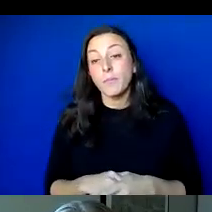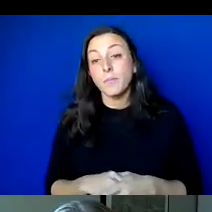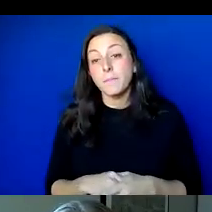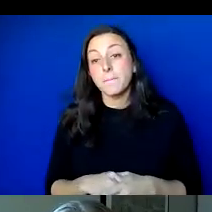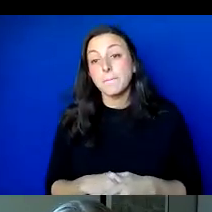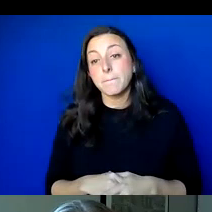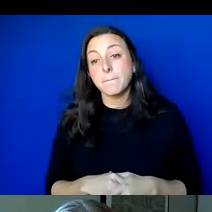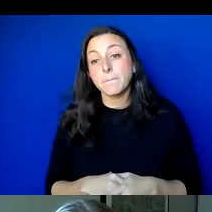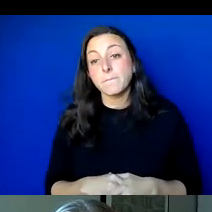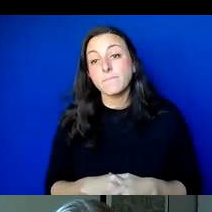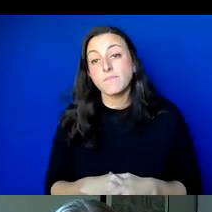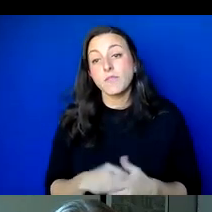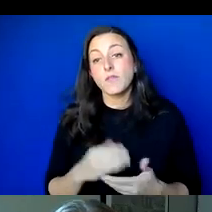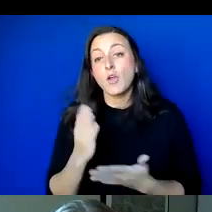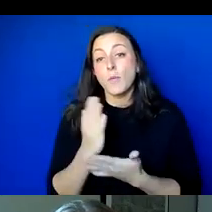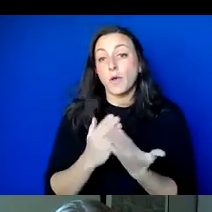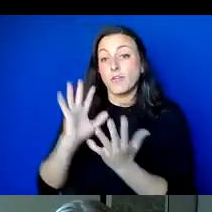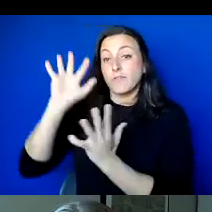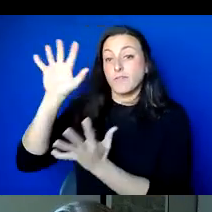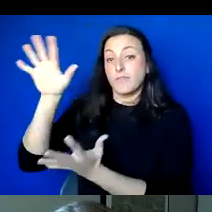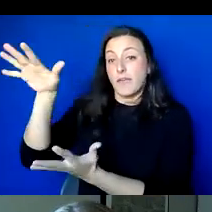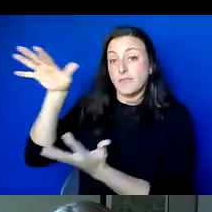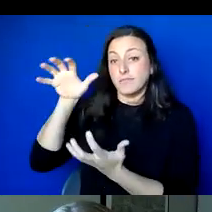I should say, allocation that's coming back from Walgreens and CVS,